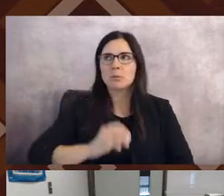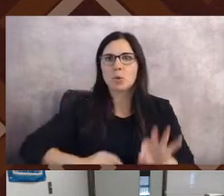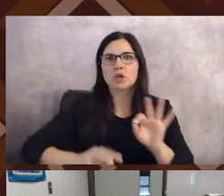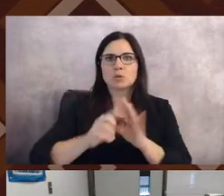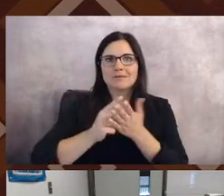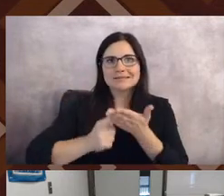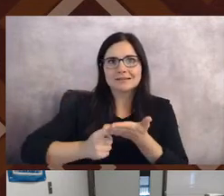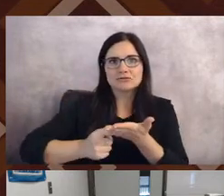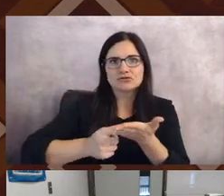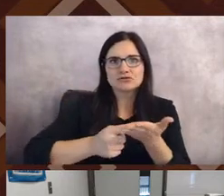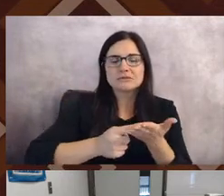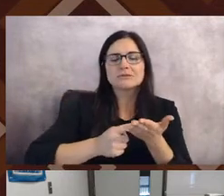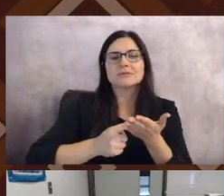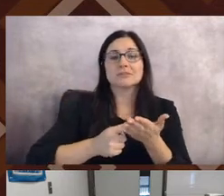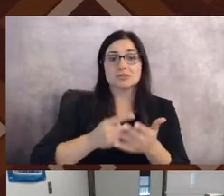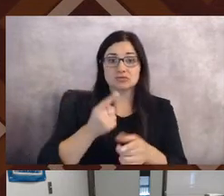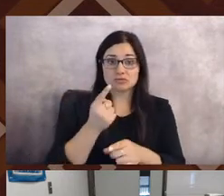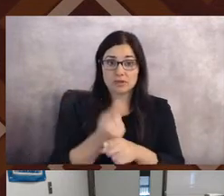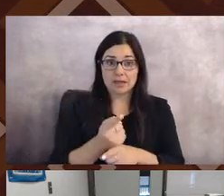Because that's that's right. In our own backyard.